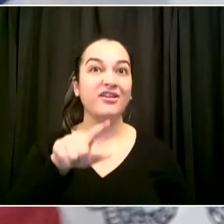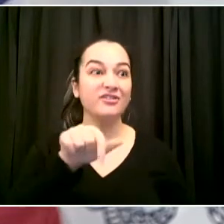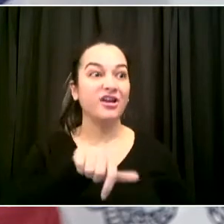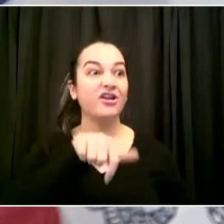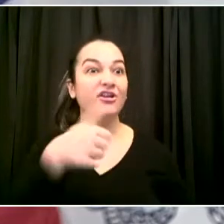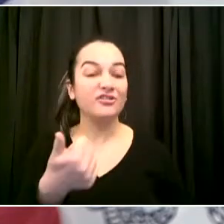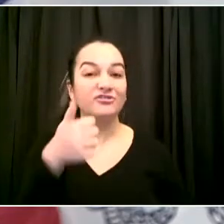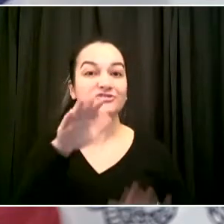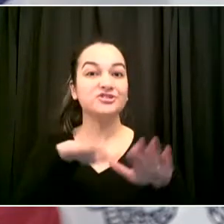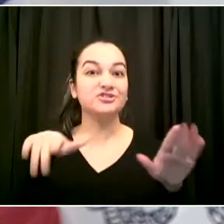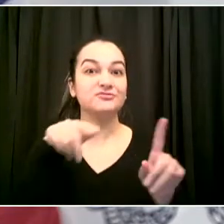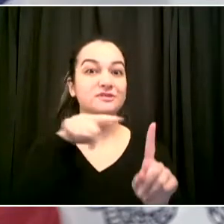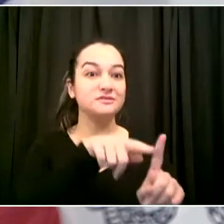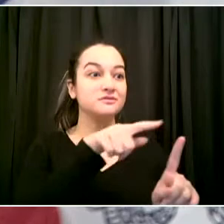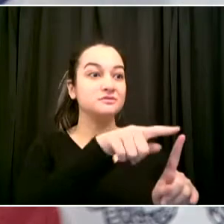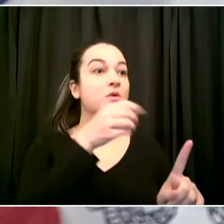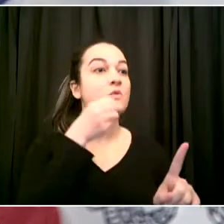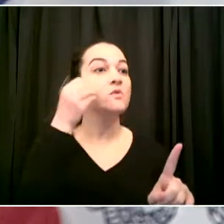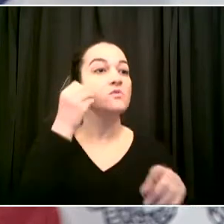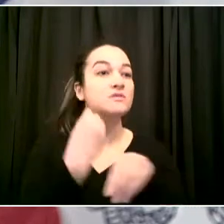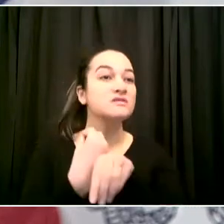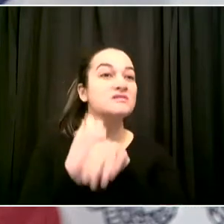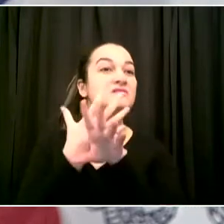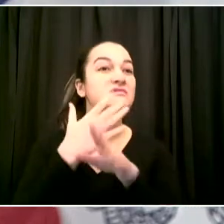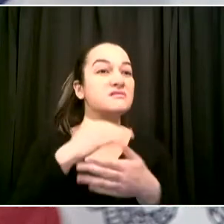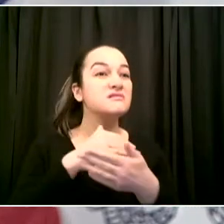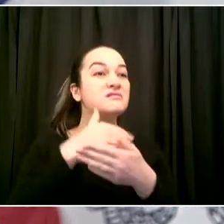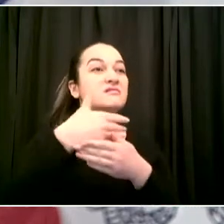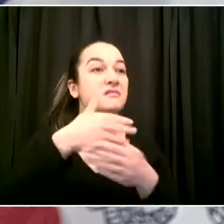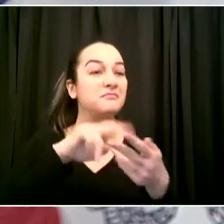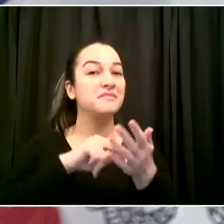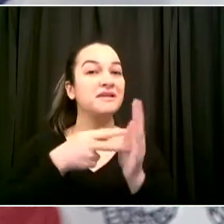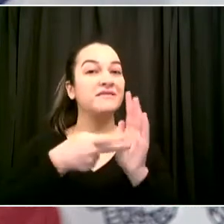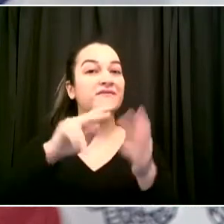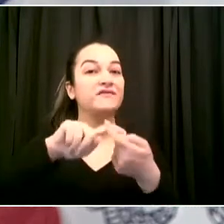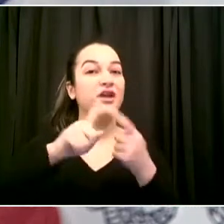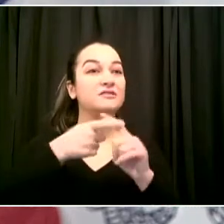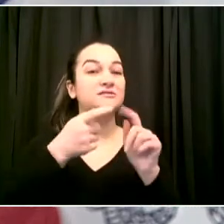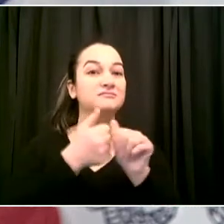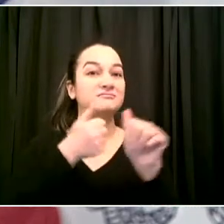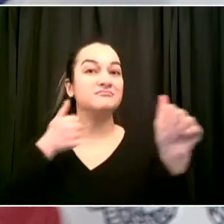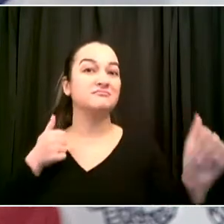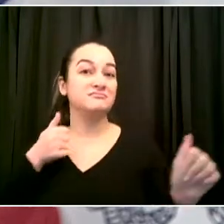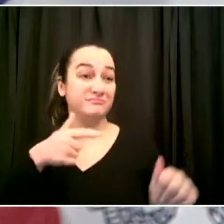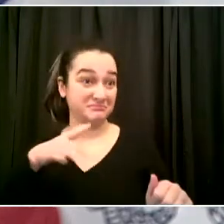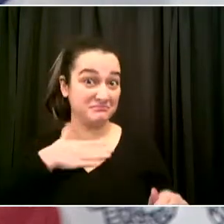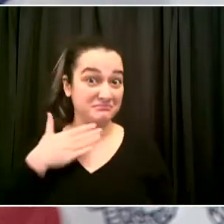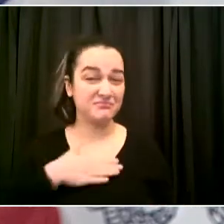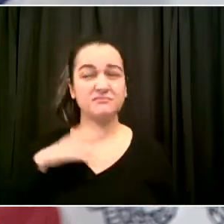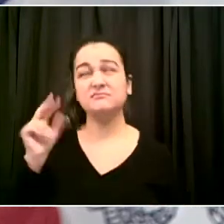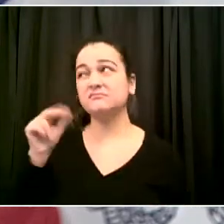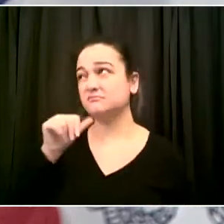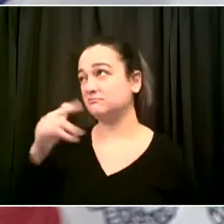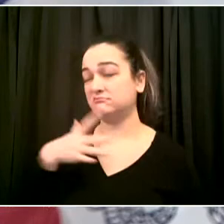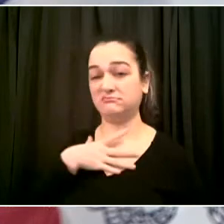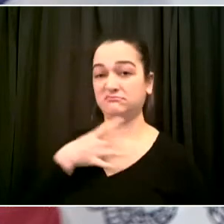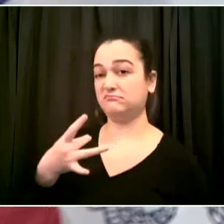I LOOKED AT JOSH AND HE SAID WHY DO YOU NIGHT LOT NOT LIKE REMOTE